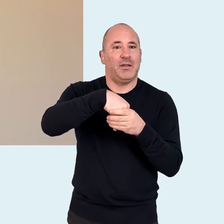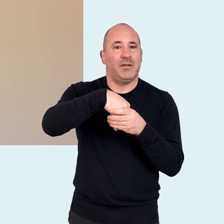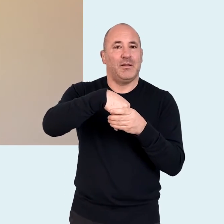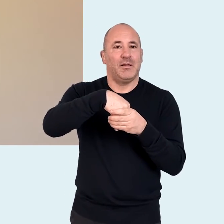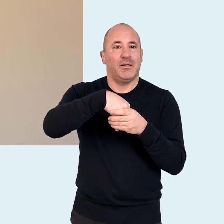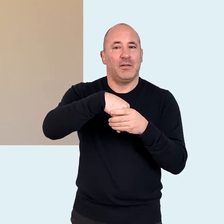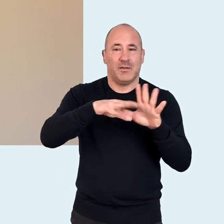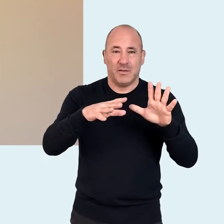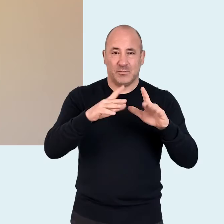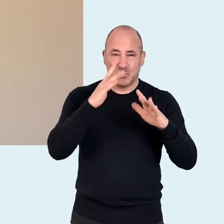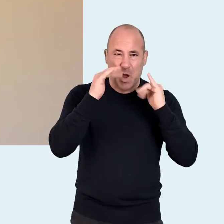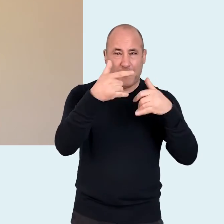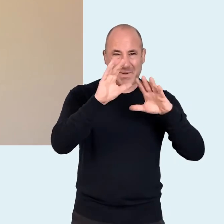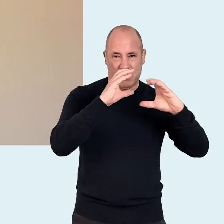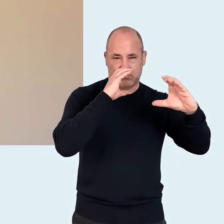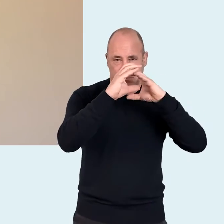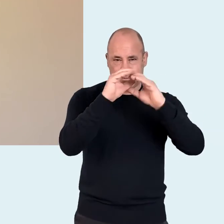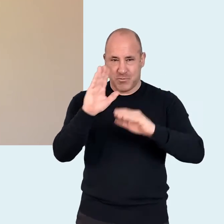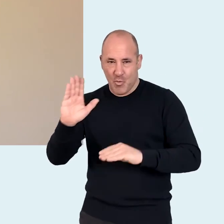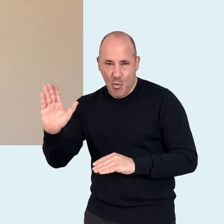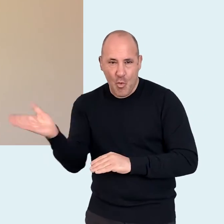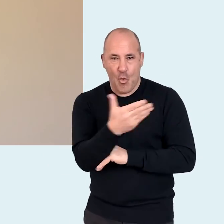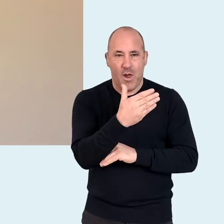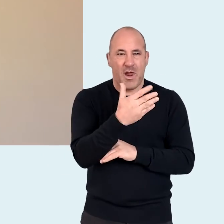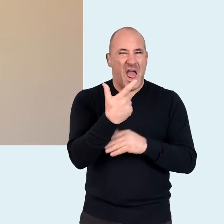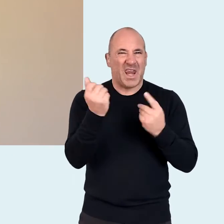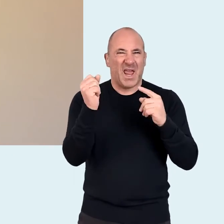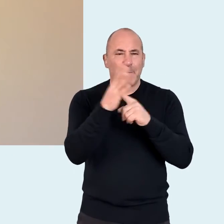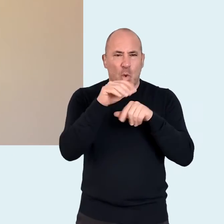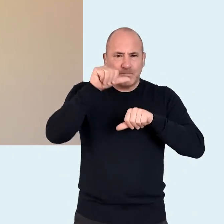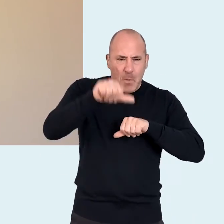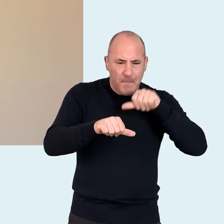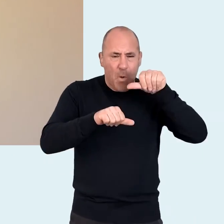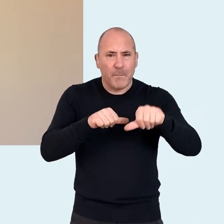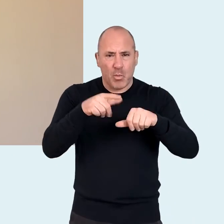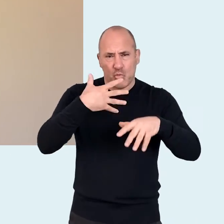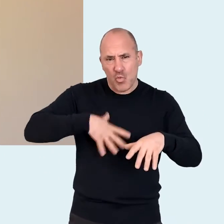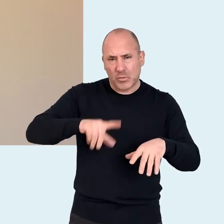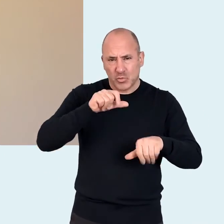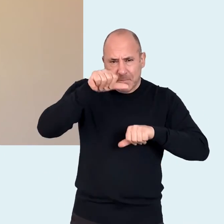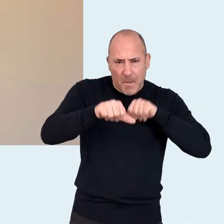the methods of the company. Make sure you've communicated all and every important aspect